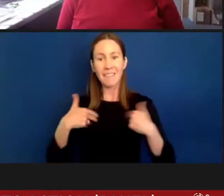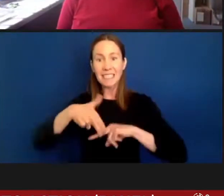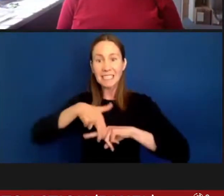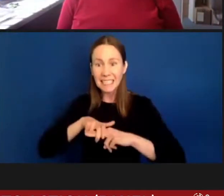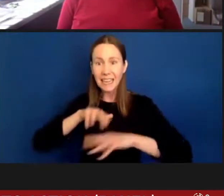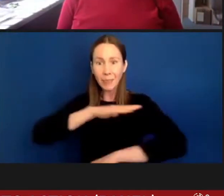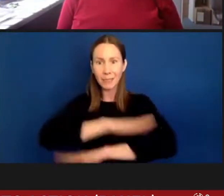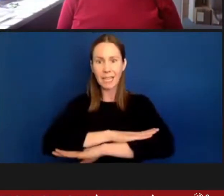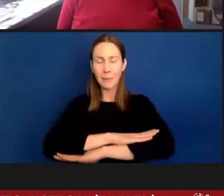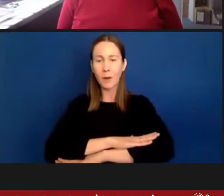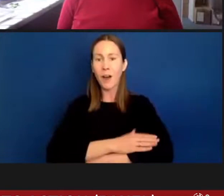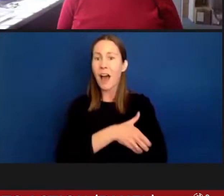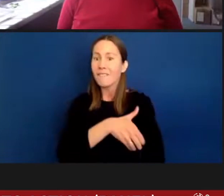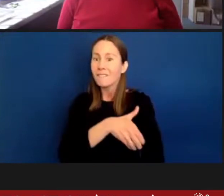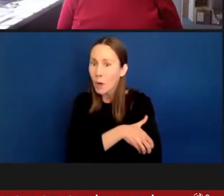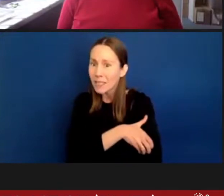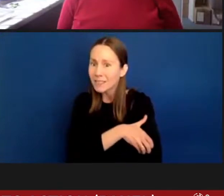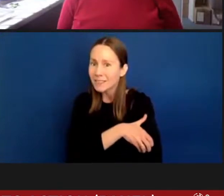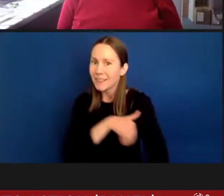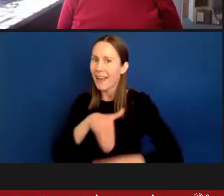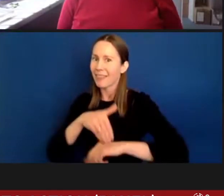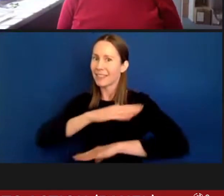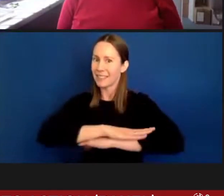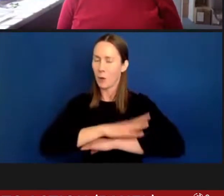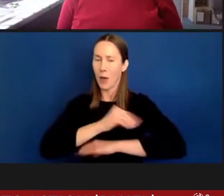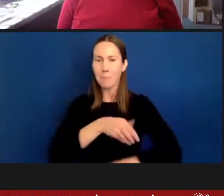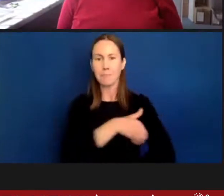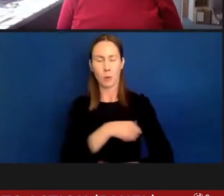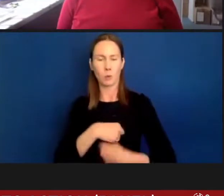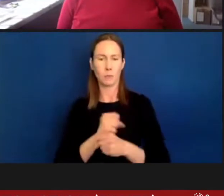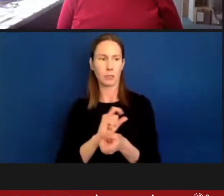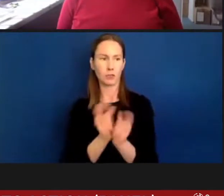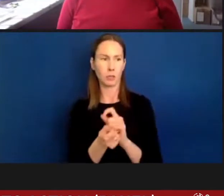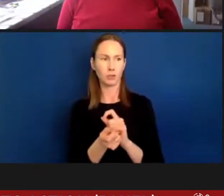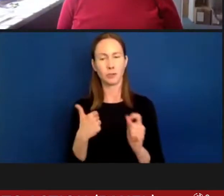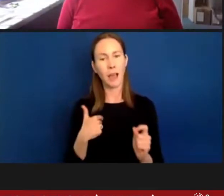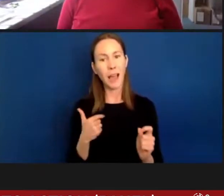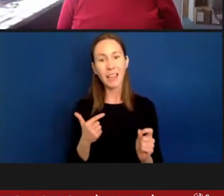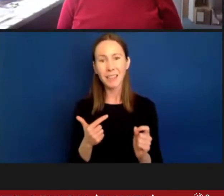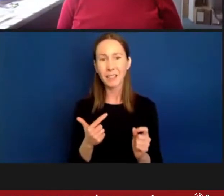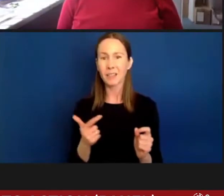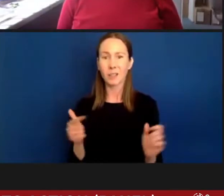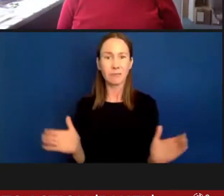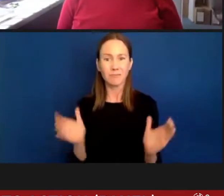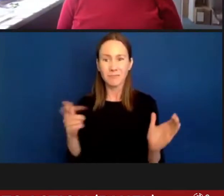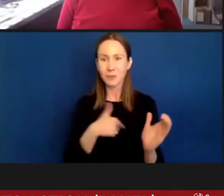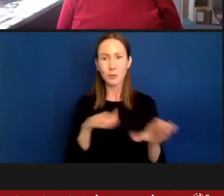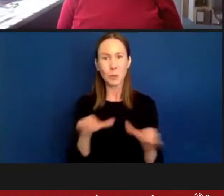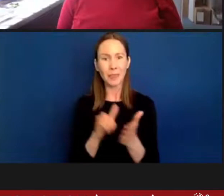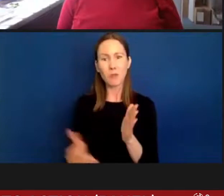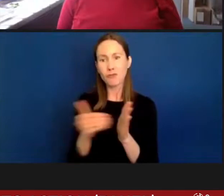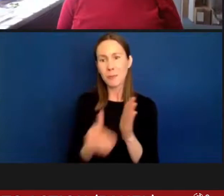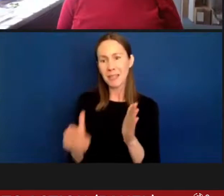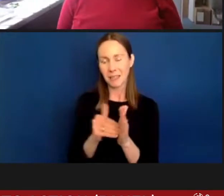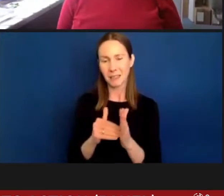I would encourage all of us to do this repeatedly, which is to assess our own biases.